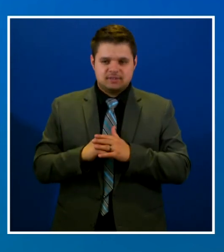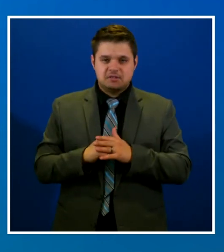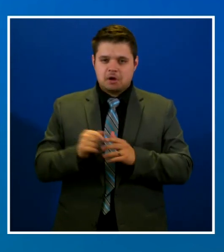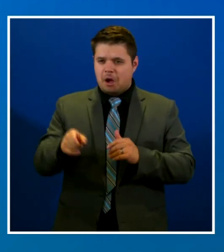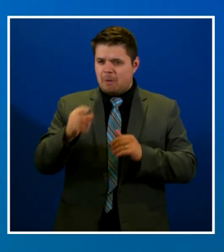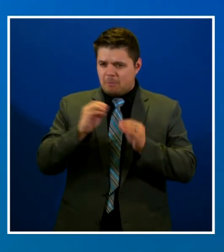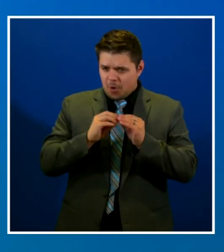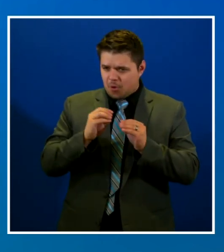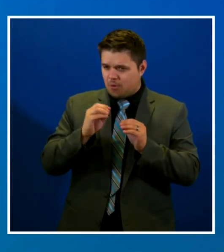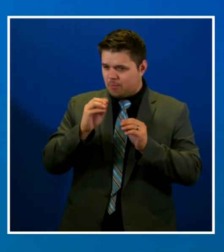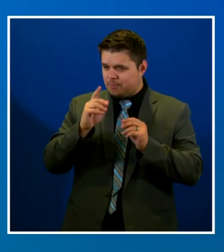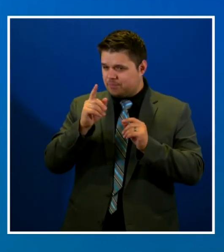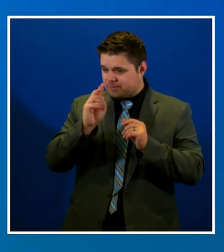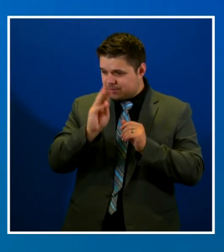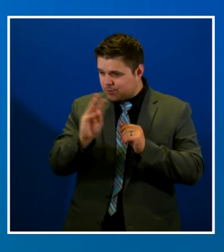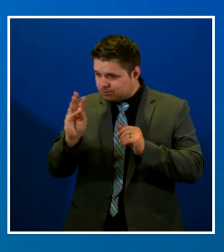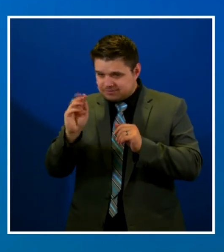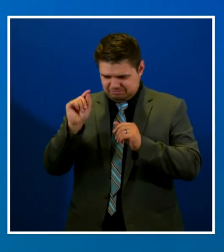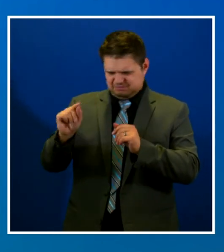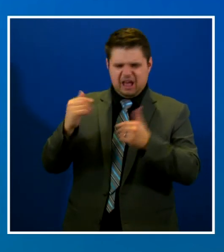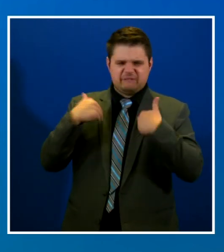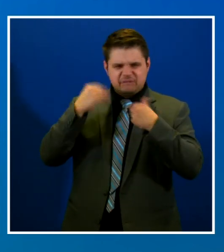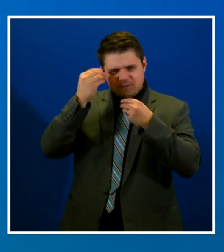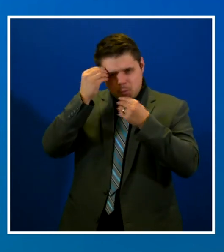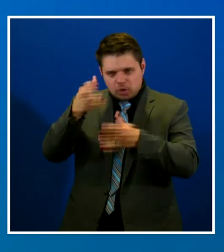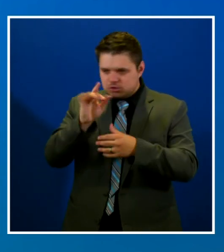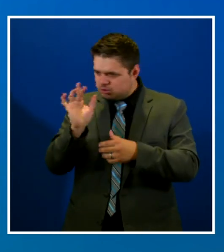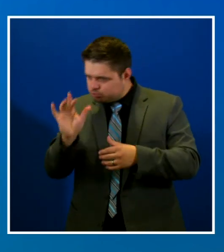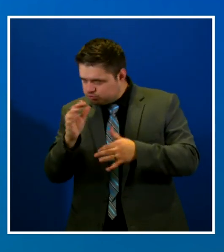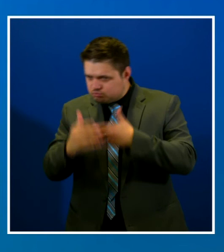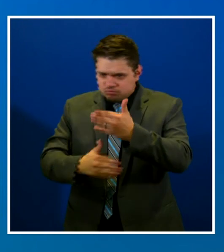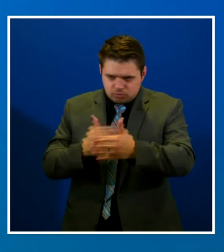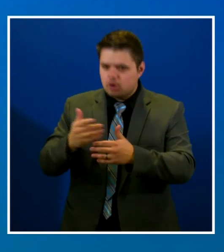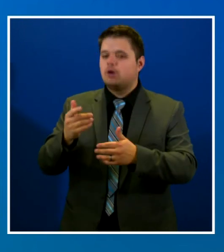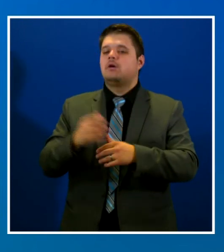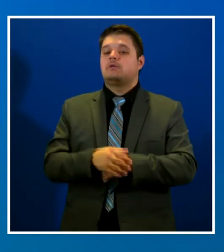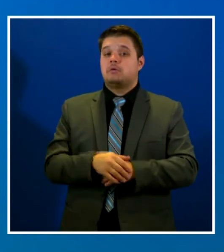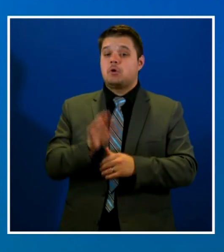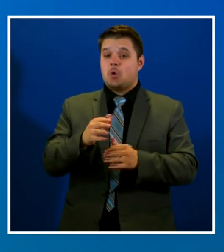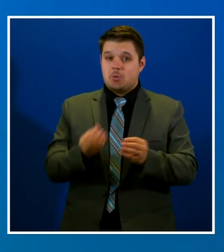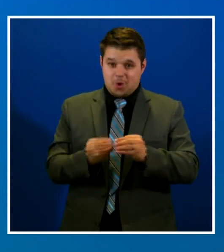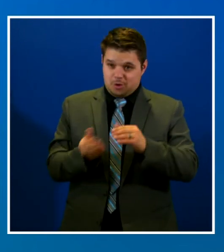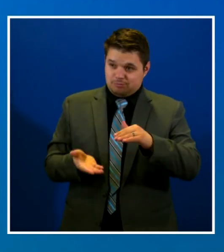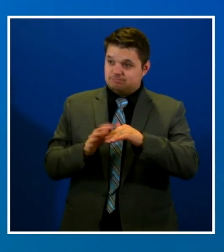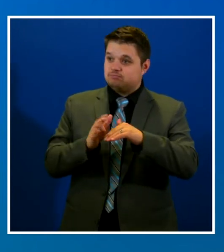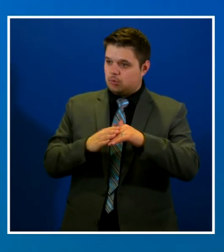More recreation opportunities are being added as the COVID guidelines allow. So please visit the